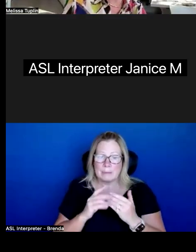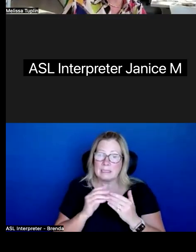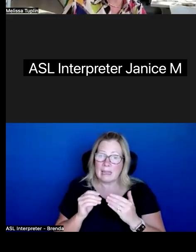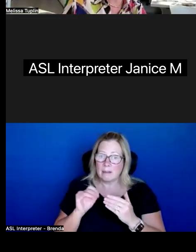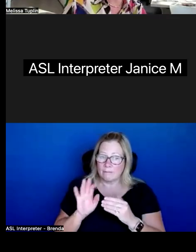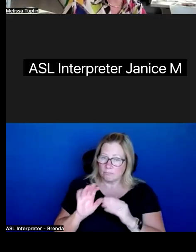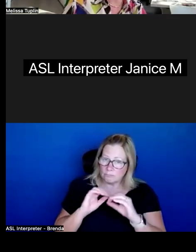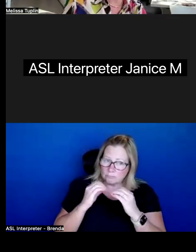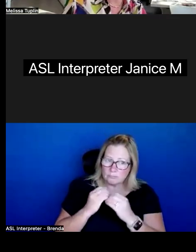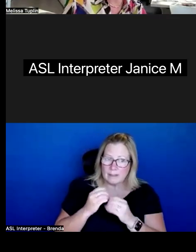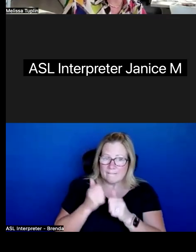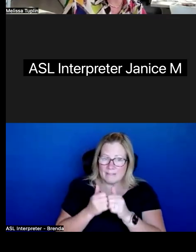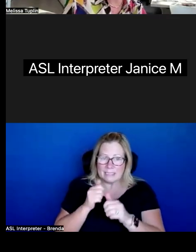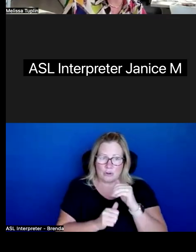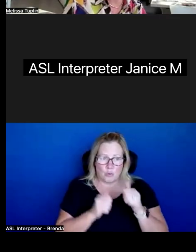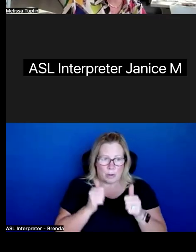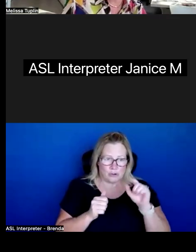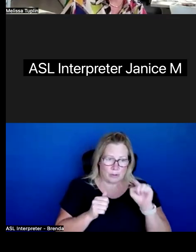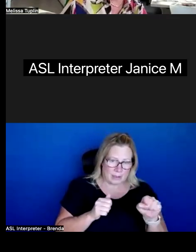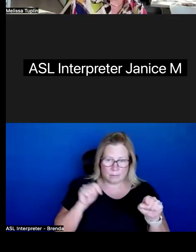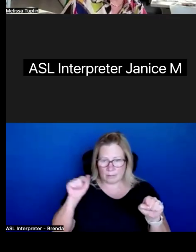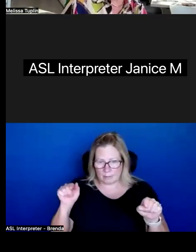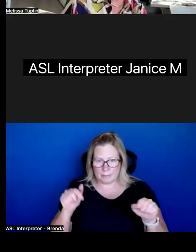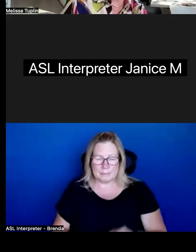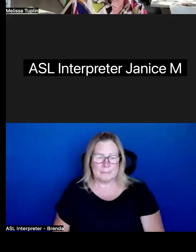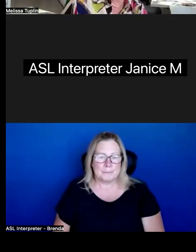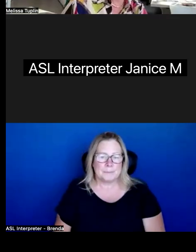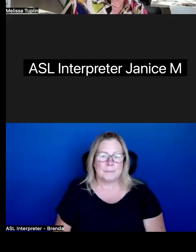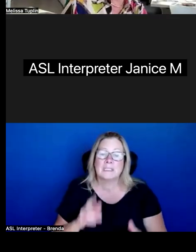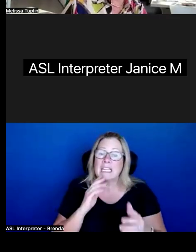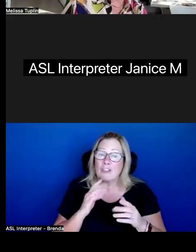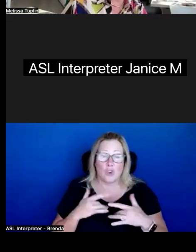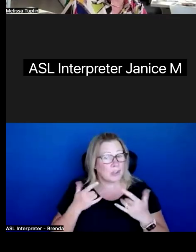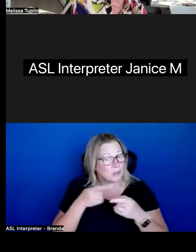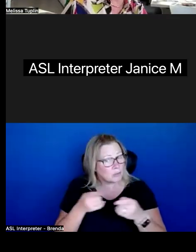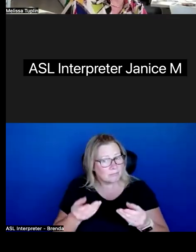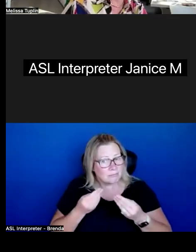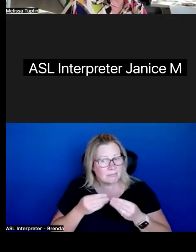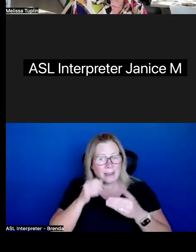Arts Organizations One-Year Program. So the sooner you submit the Letter of Intent, the sooner you